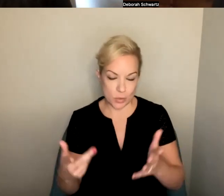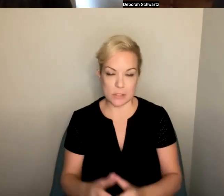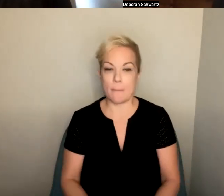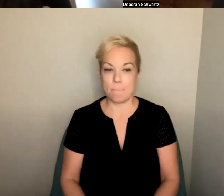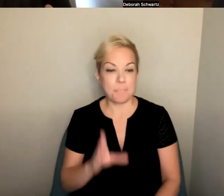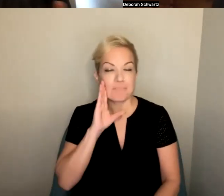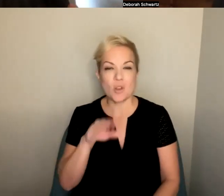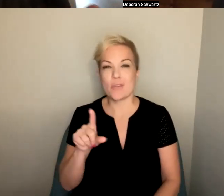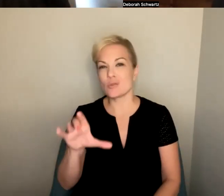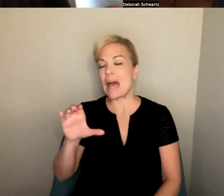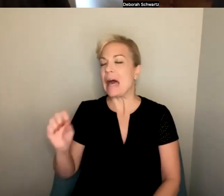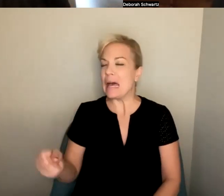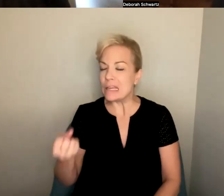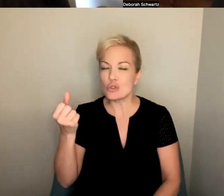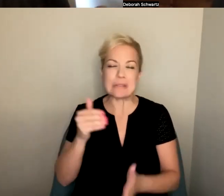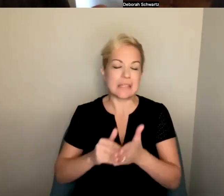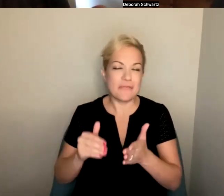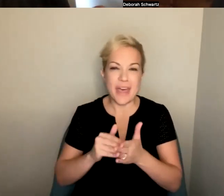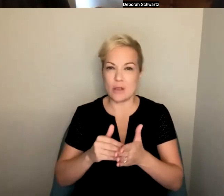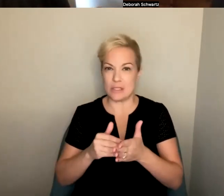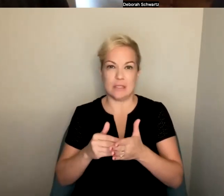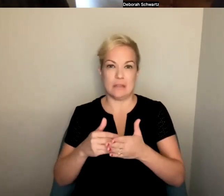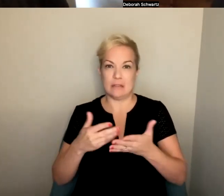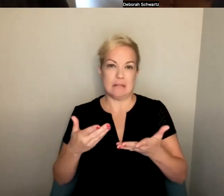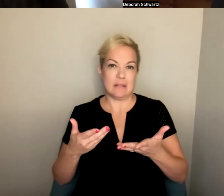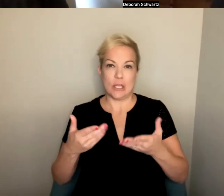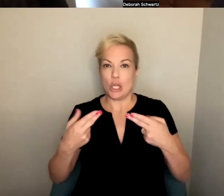of thousands of human remains in museum collections that are somebody's ancestor,